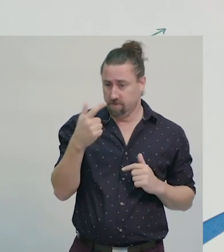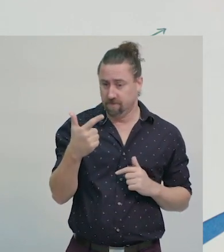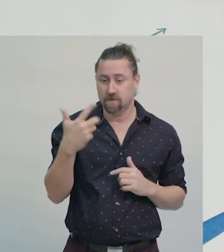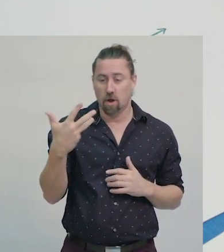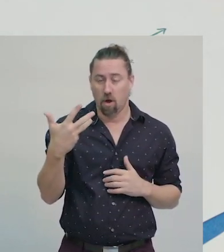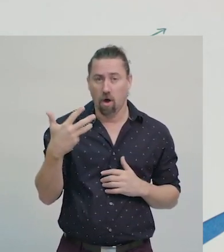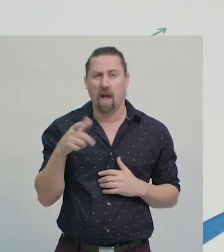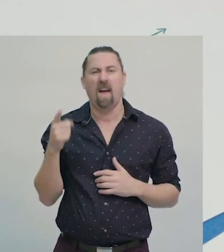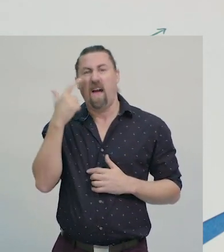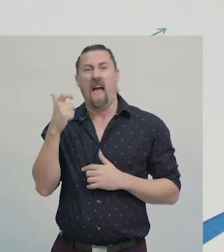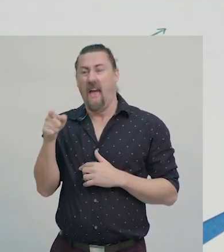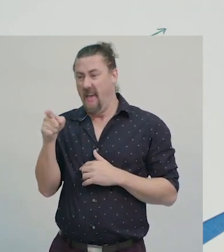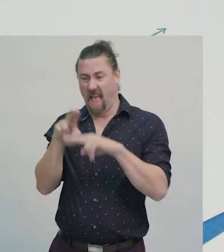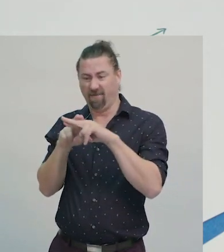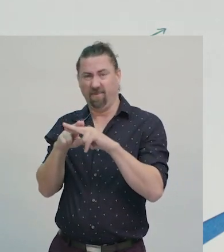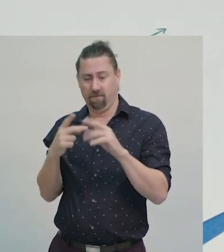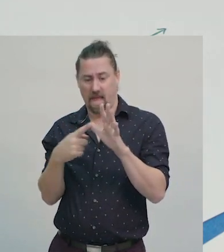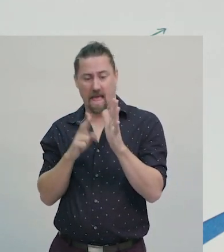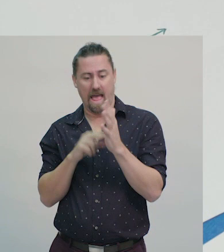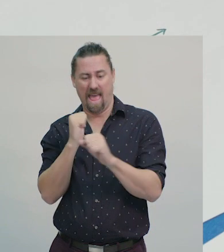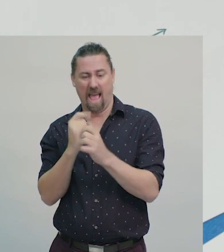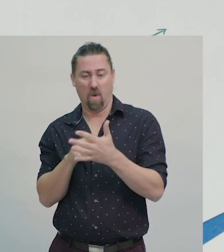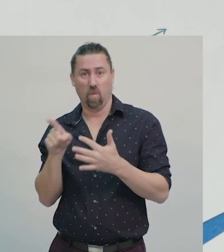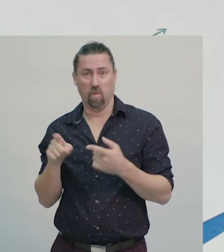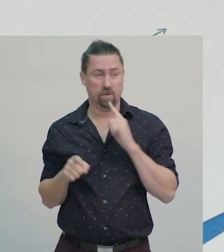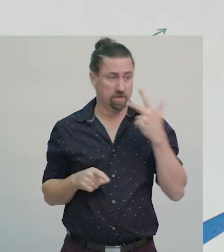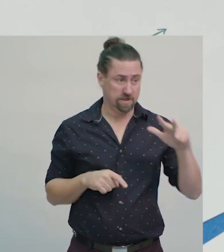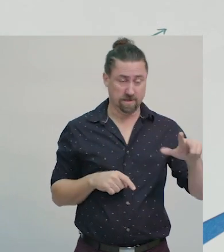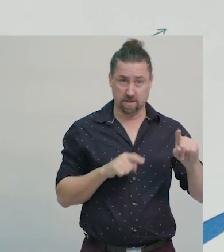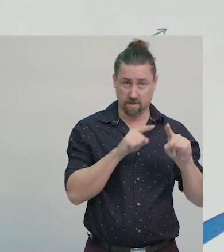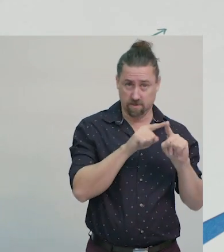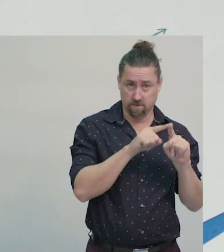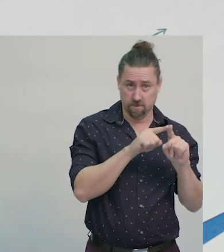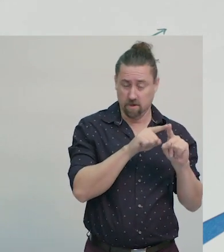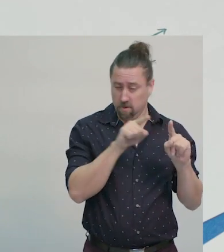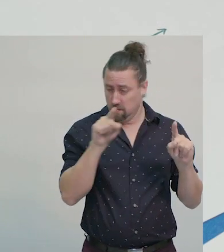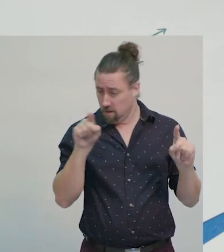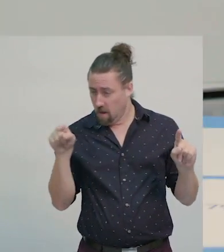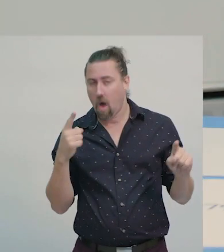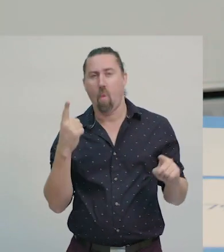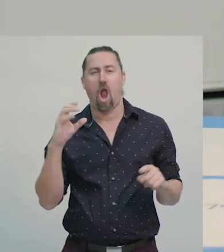Well, that one is easy. That's 101 degrees.